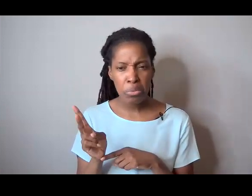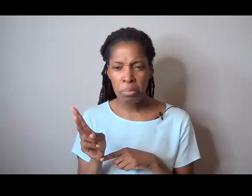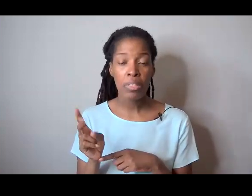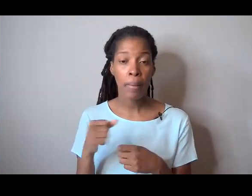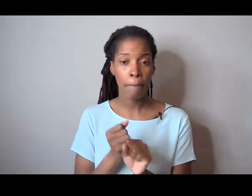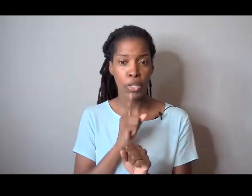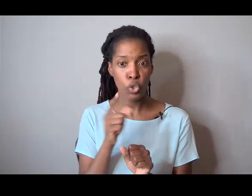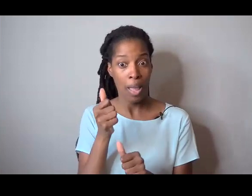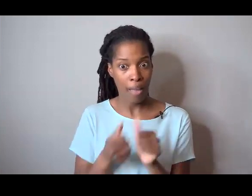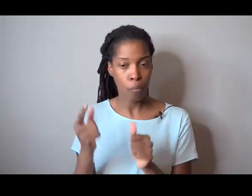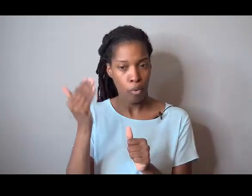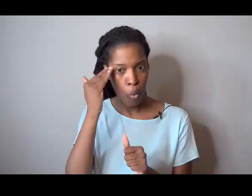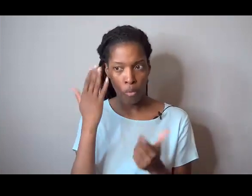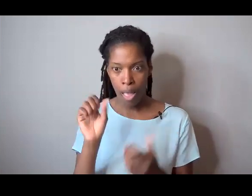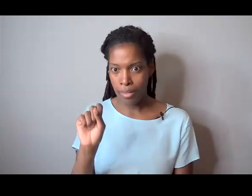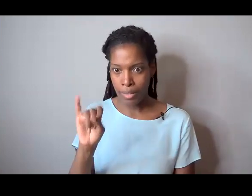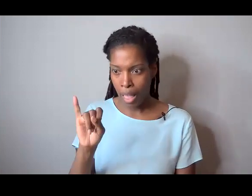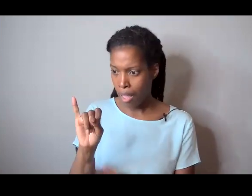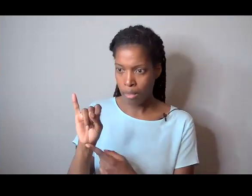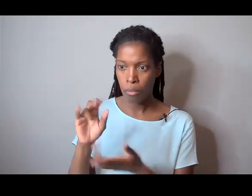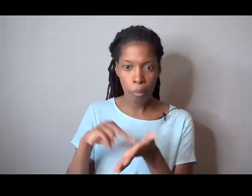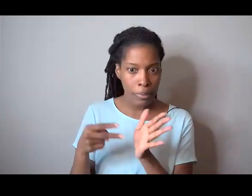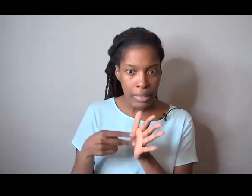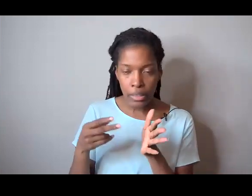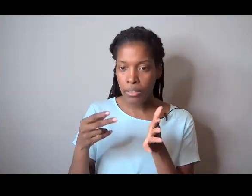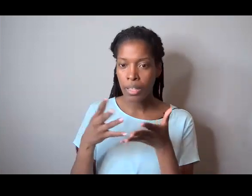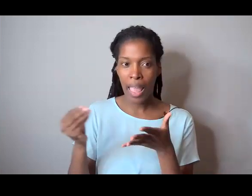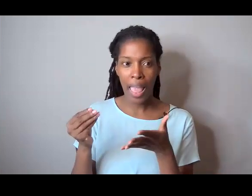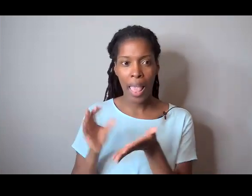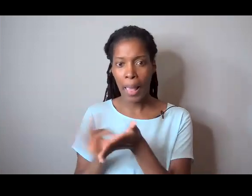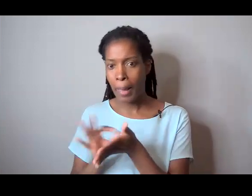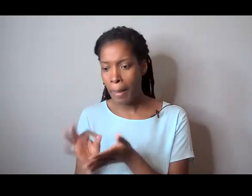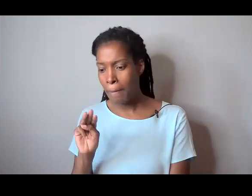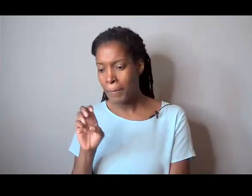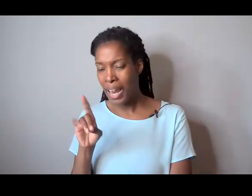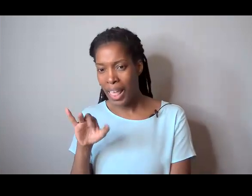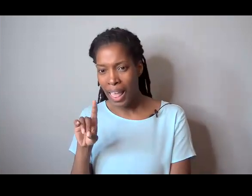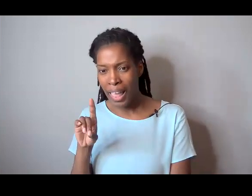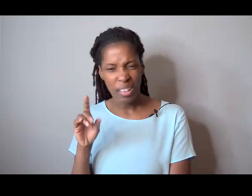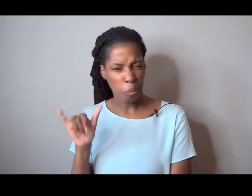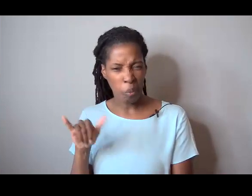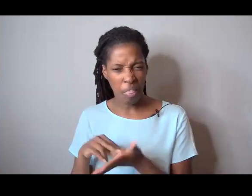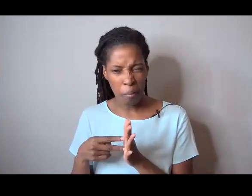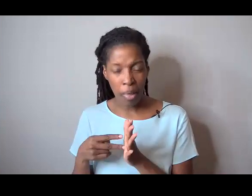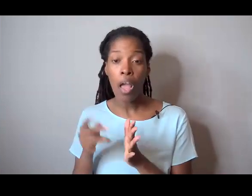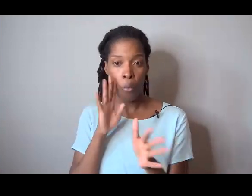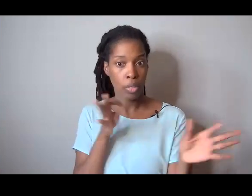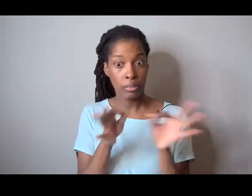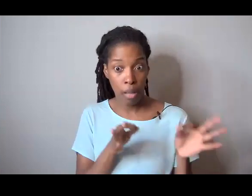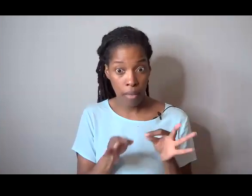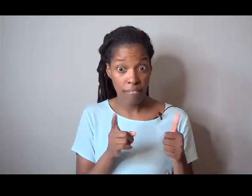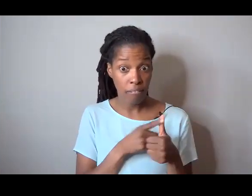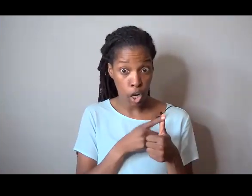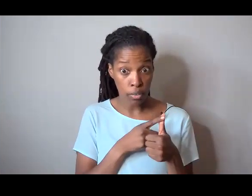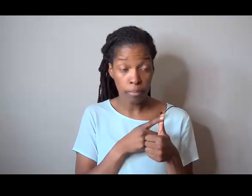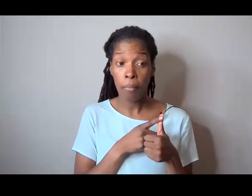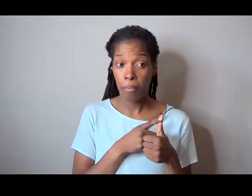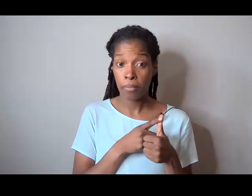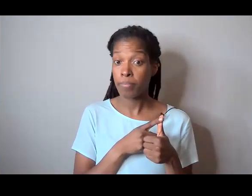what SSI is and what the related Medicaid is. And then once we've got that foundation in place,